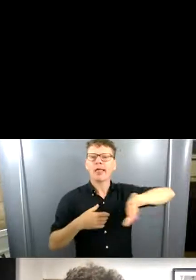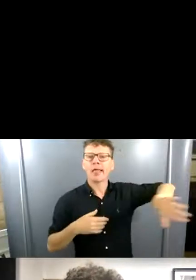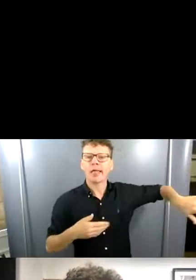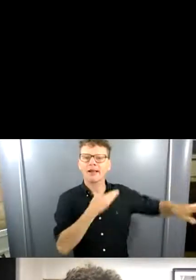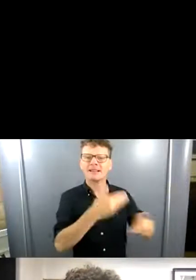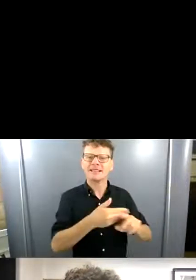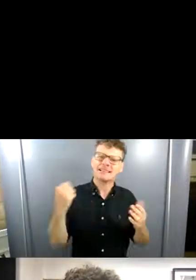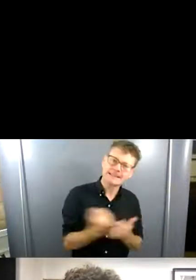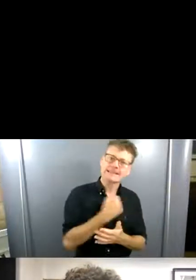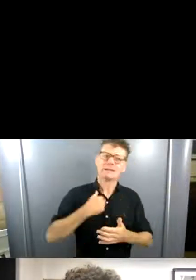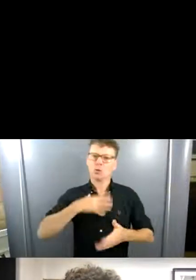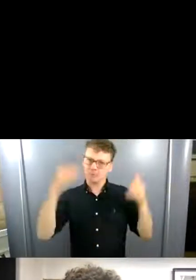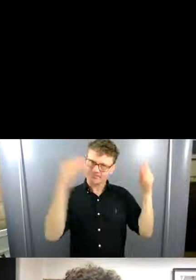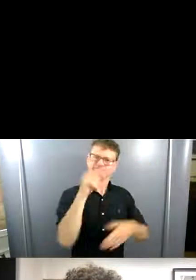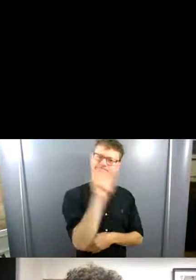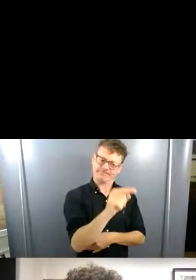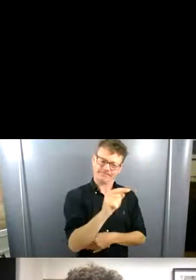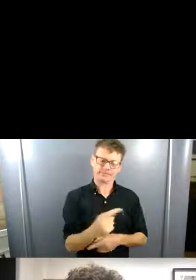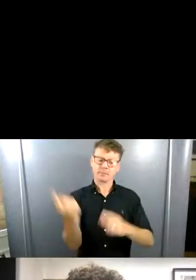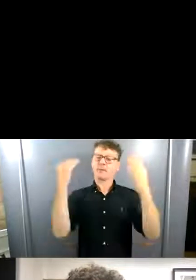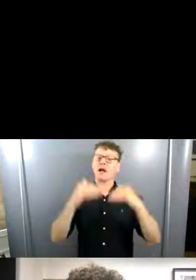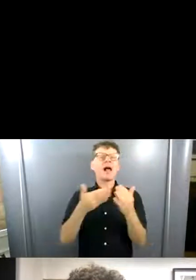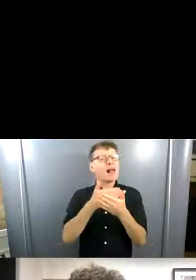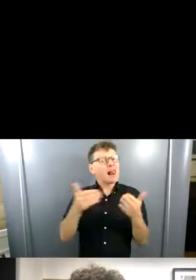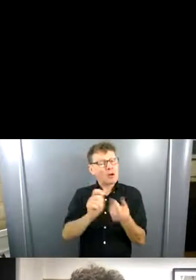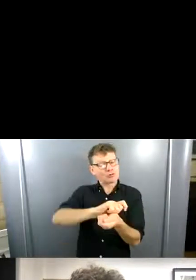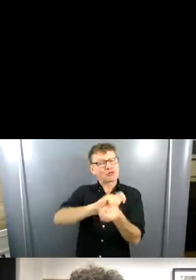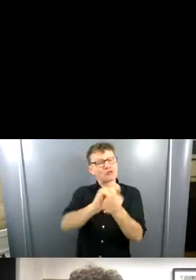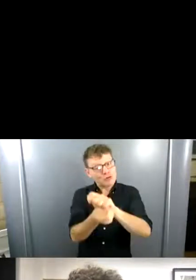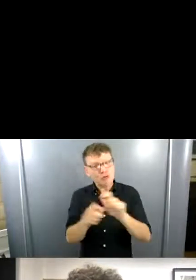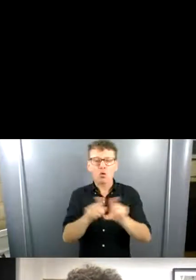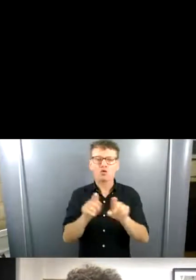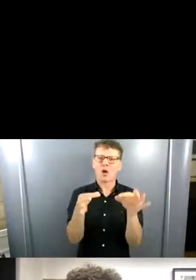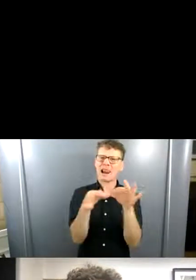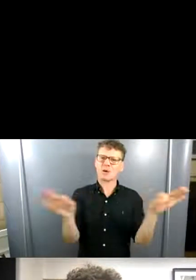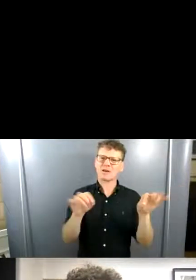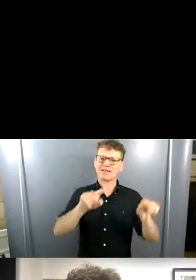in reconstructing language change and modeling the evolution of linguistic diversity and I just